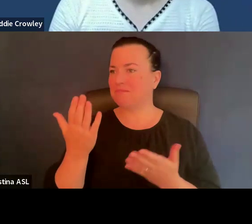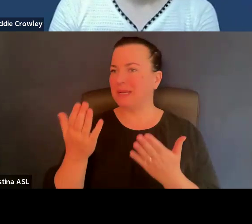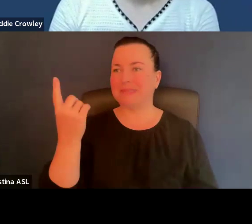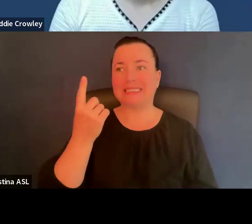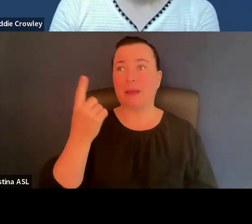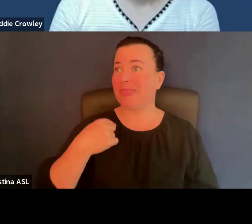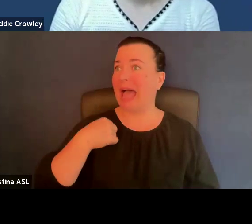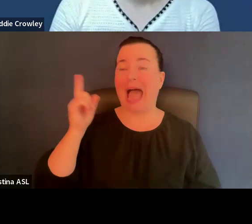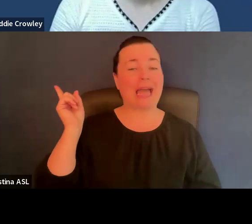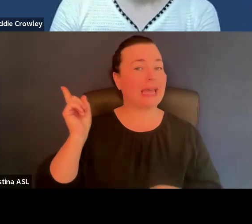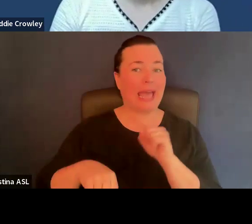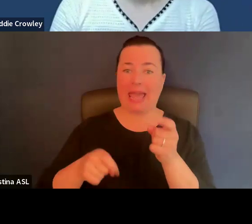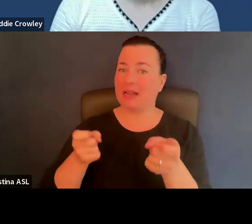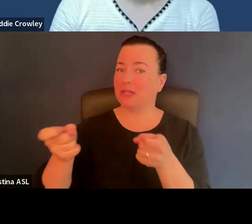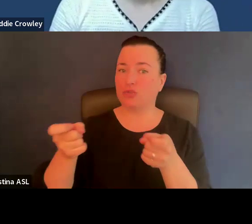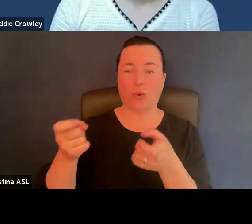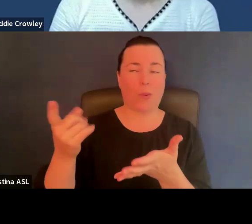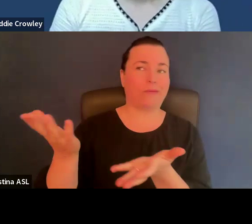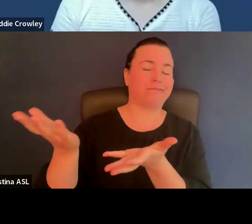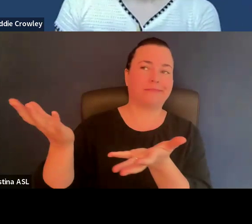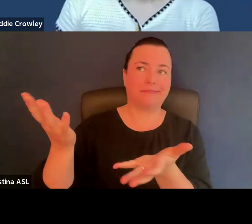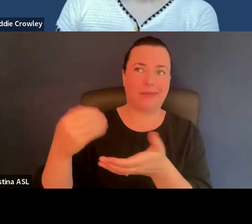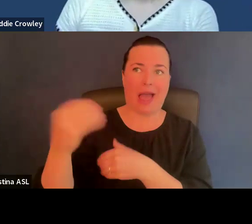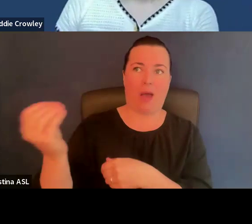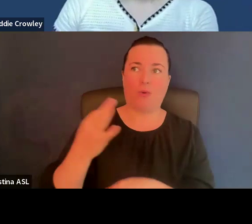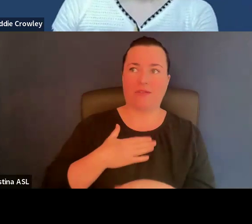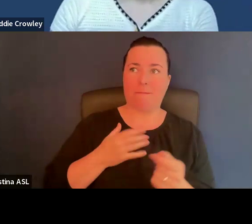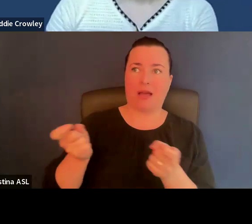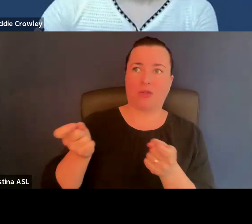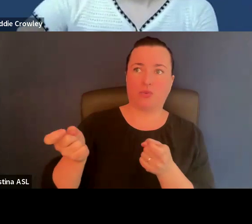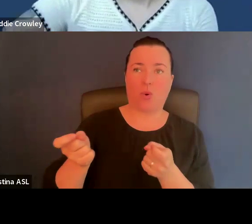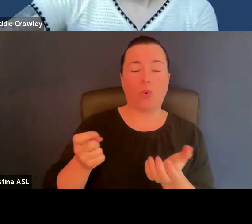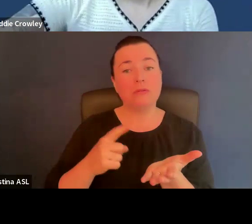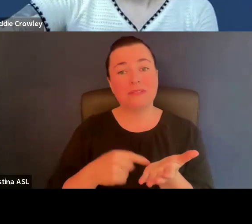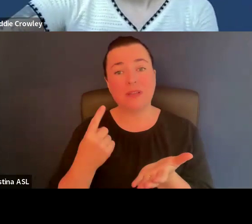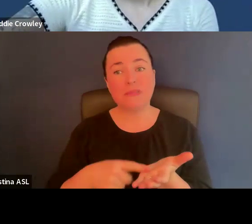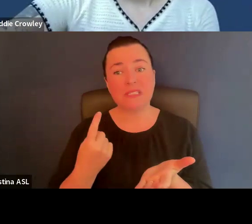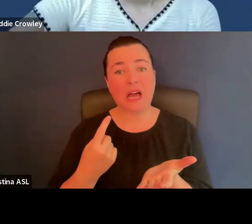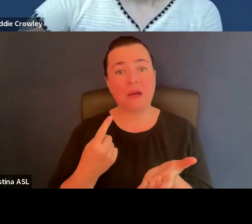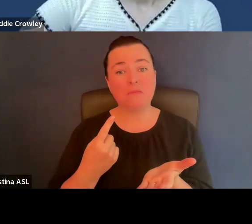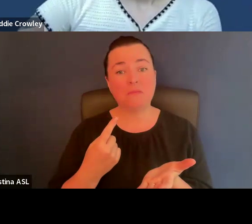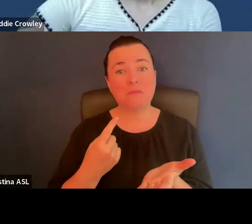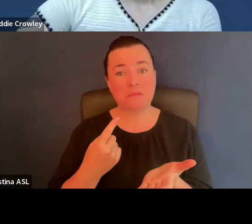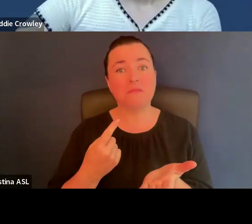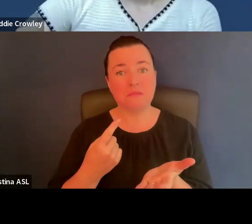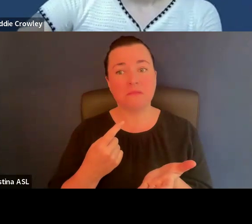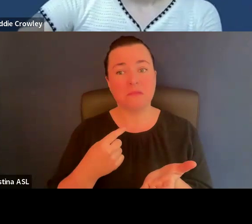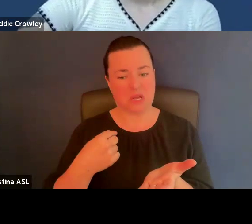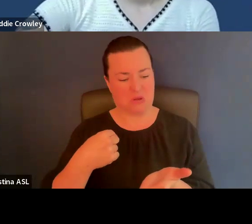that sometimes us alone isn't enough to get what we want to accomplish.